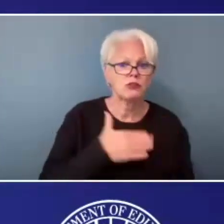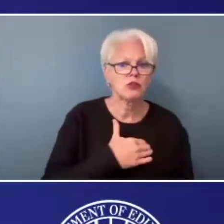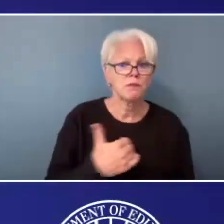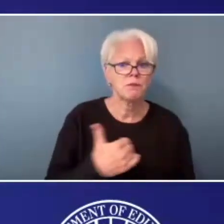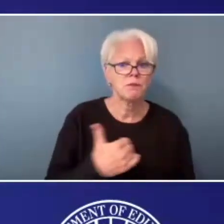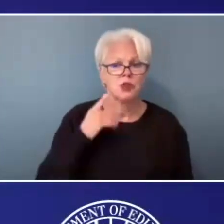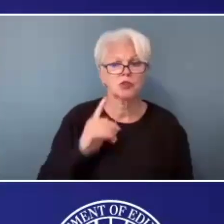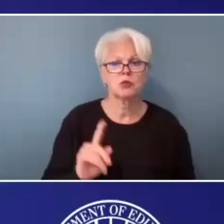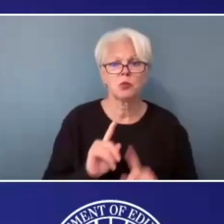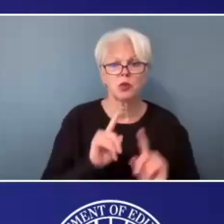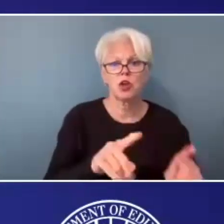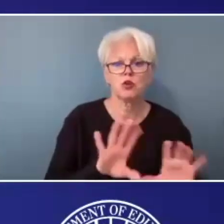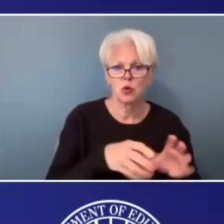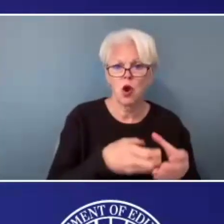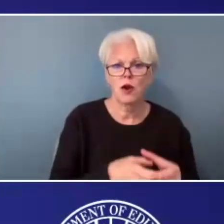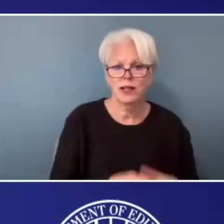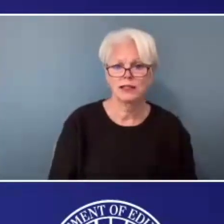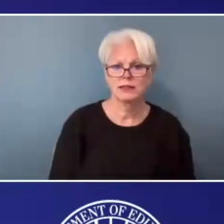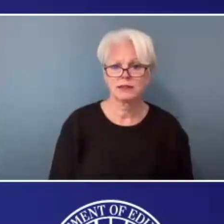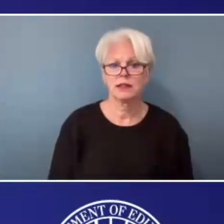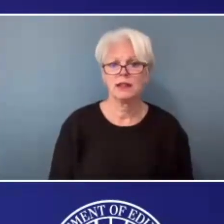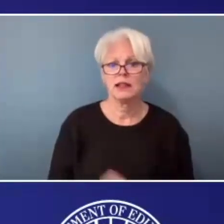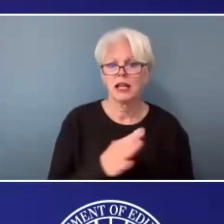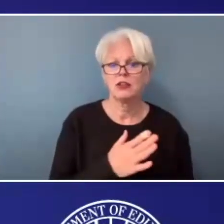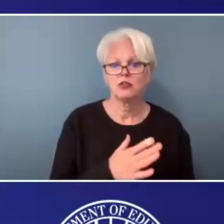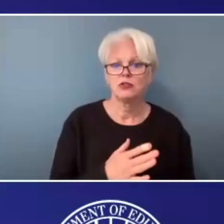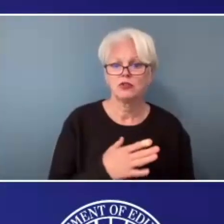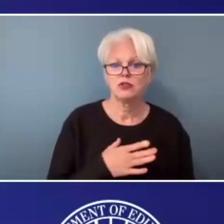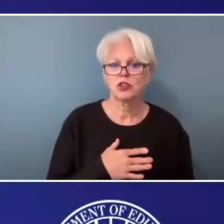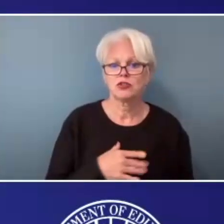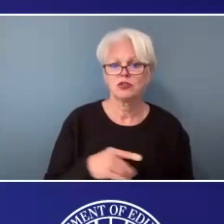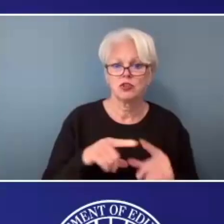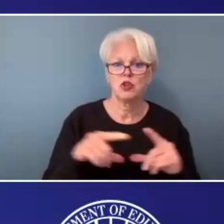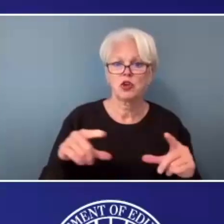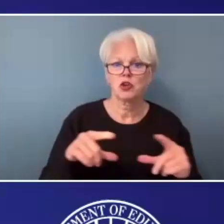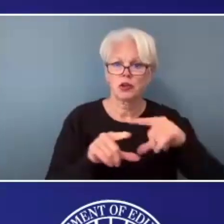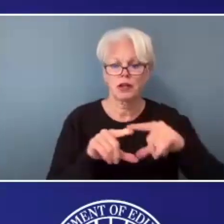to the caucus. If you could just put your comment cards up and I'll try to go around.